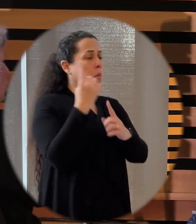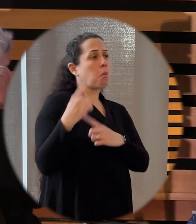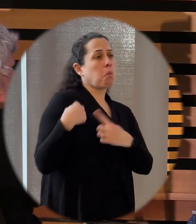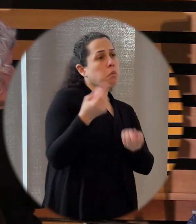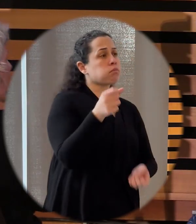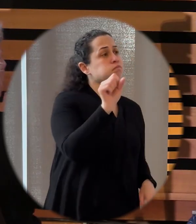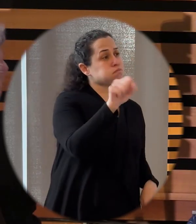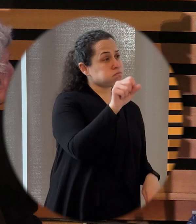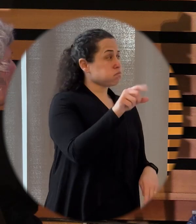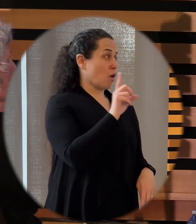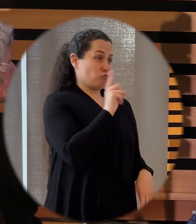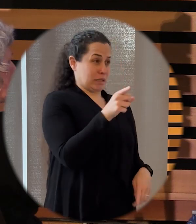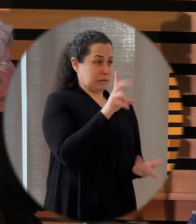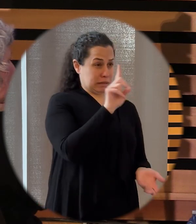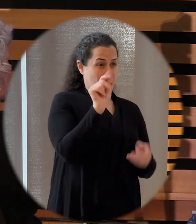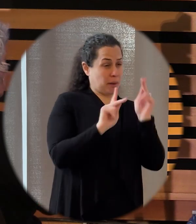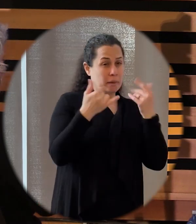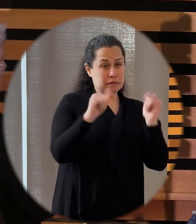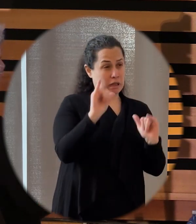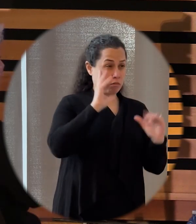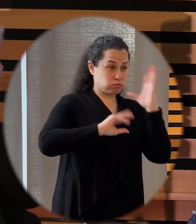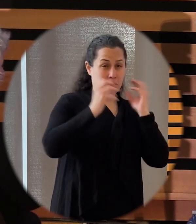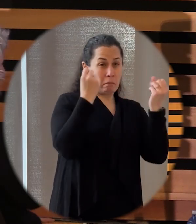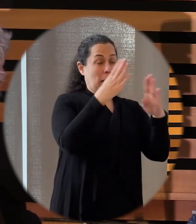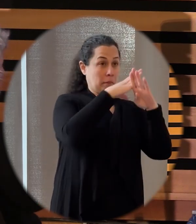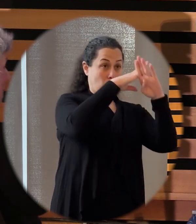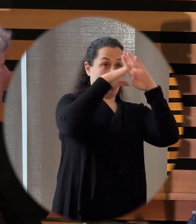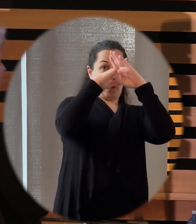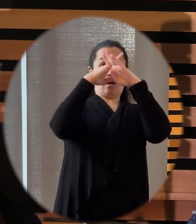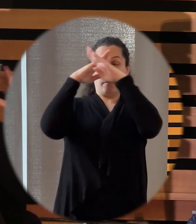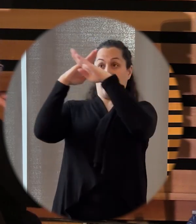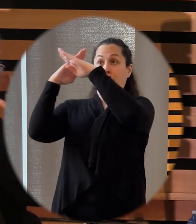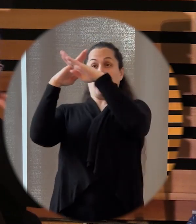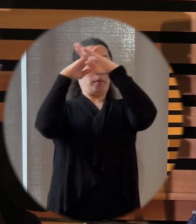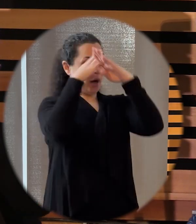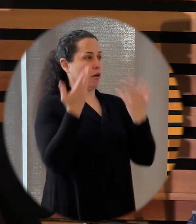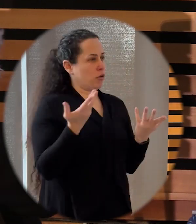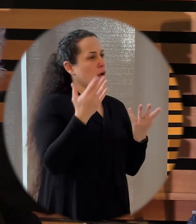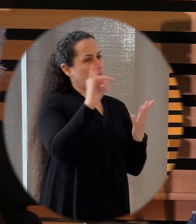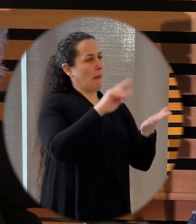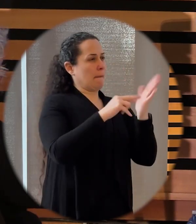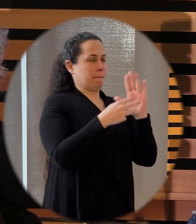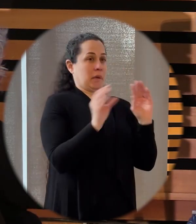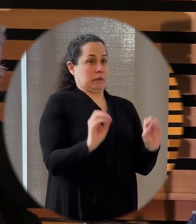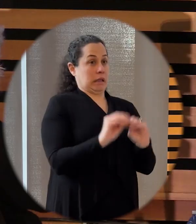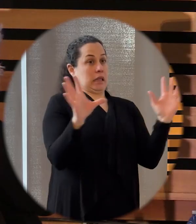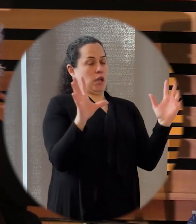but disabled people are still encountering barriers. And that tells us something important